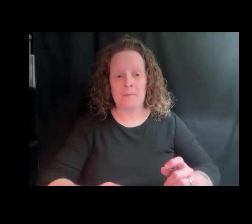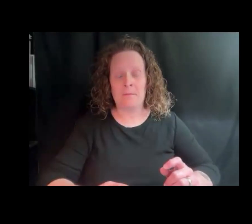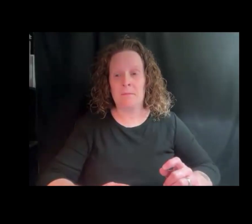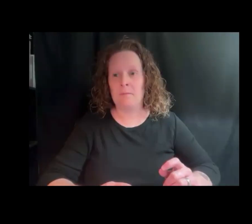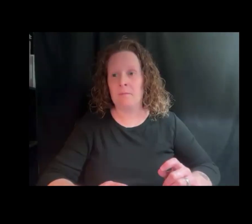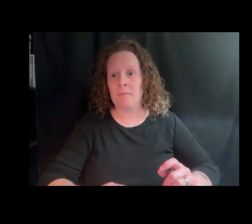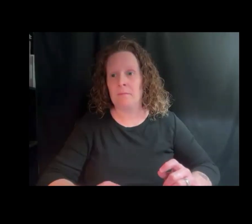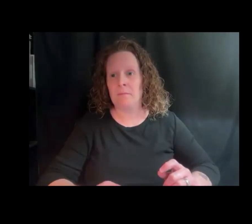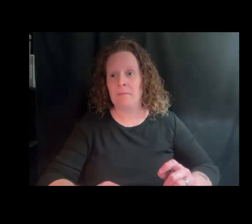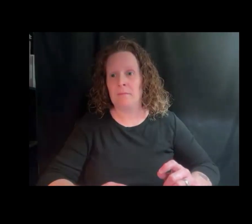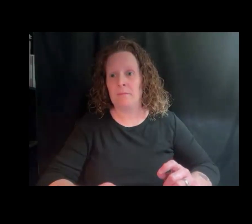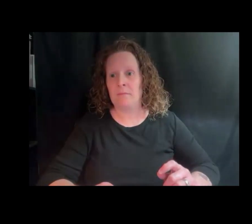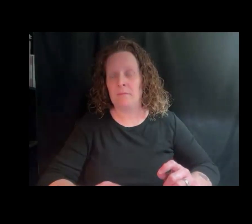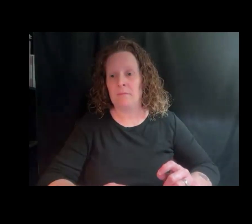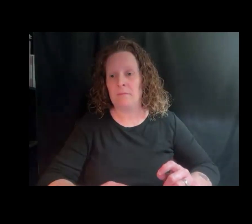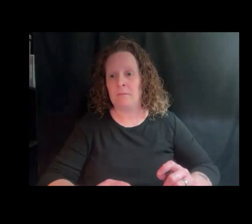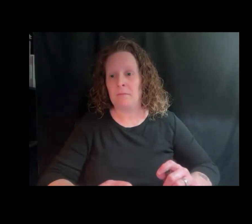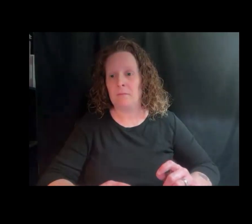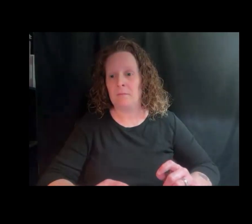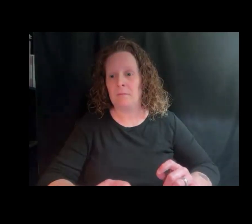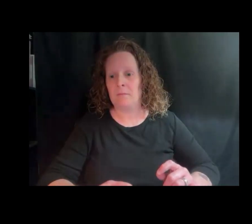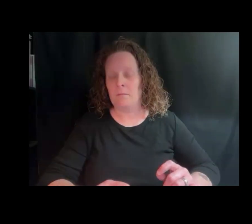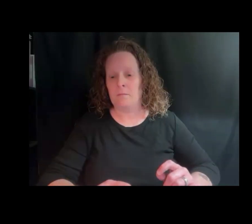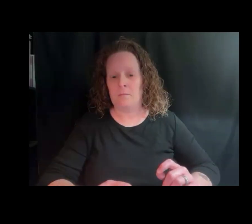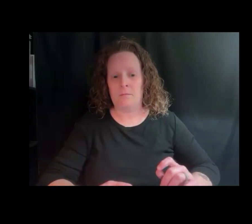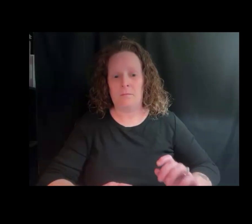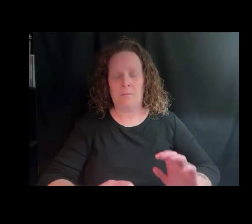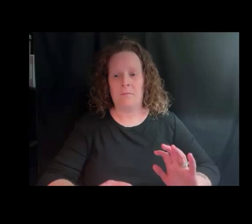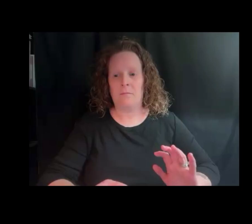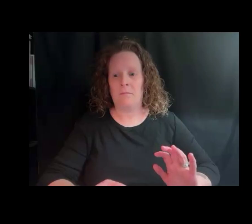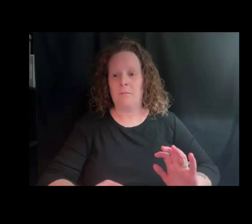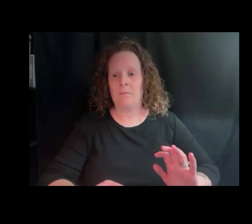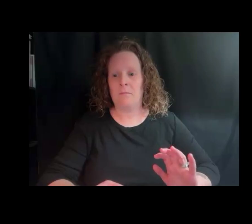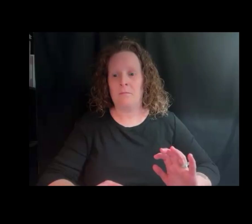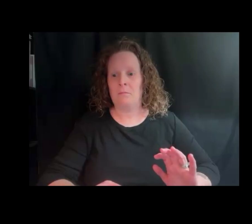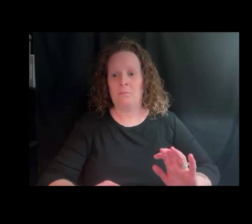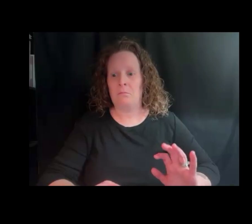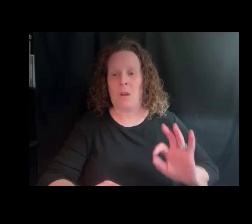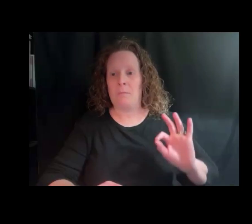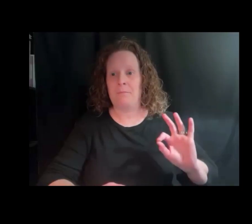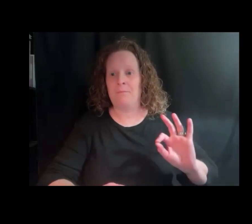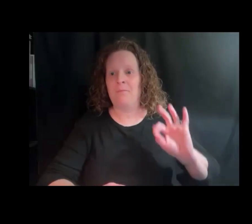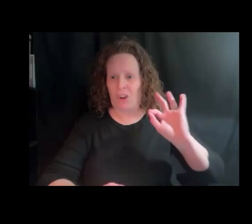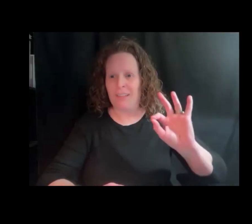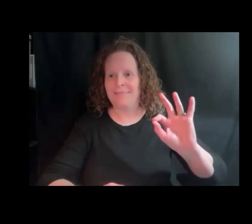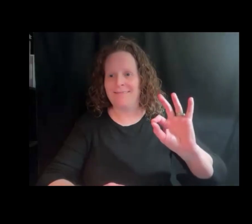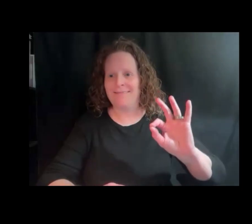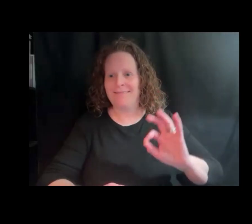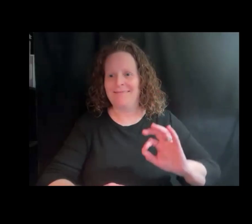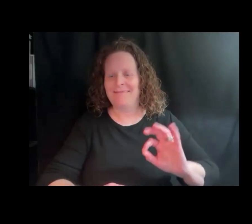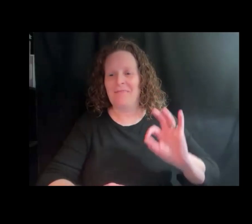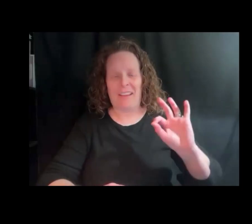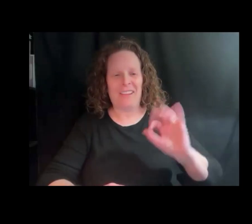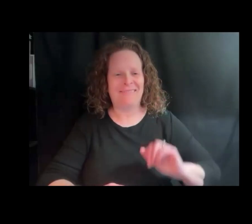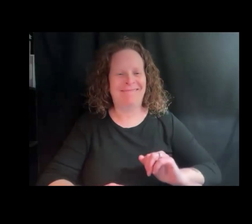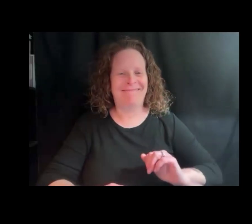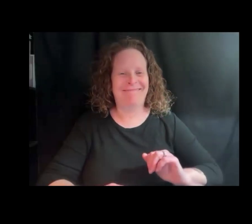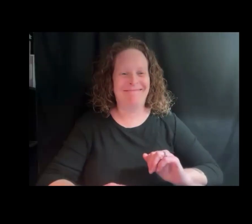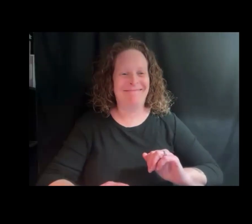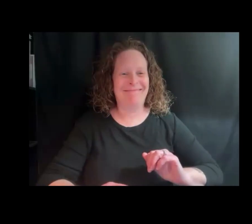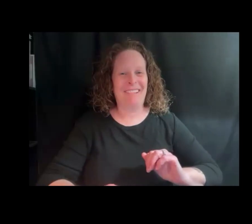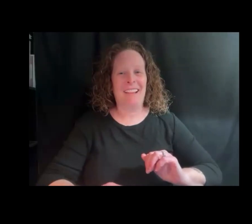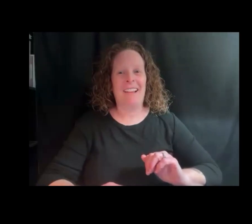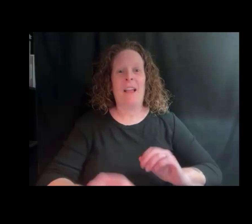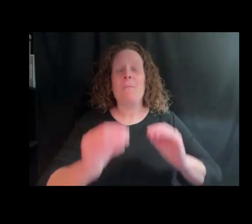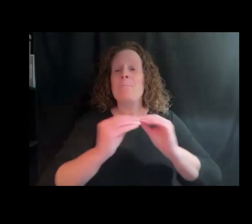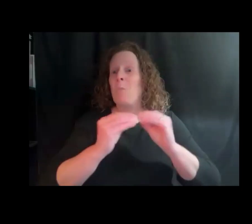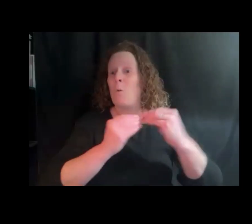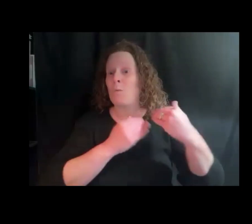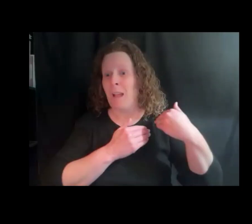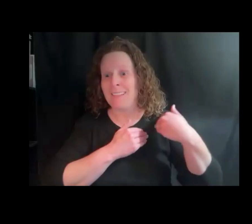Do we have any questions? All right good.